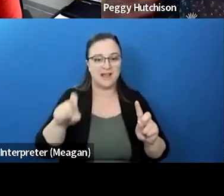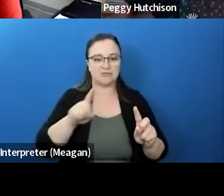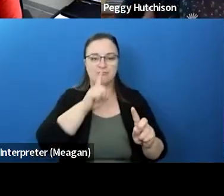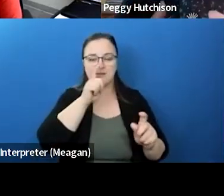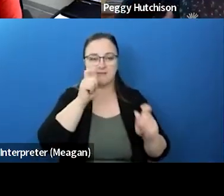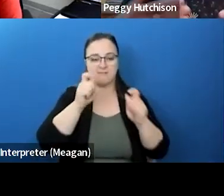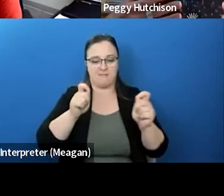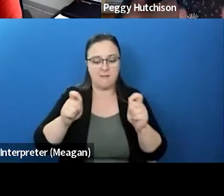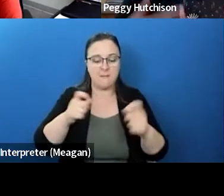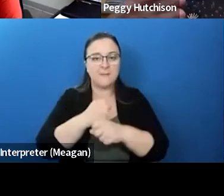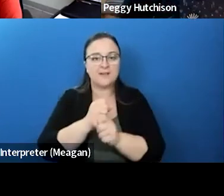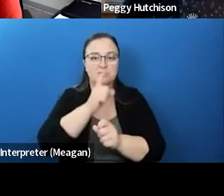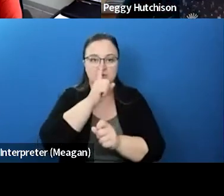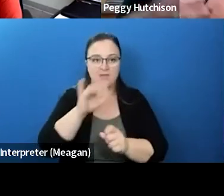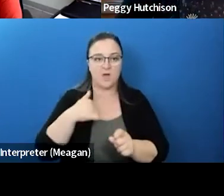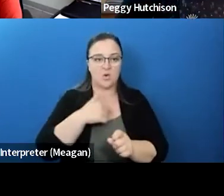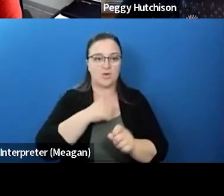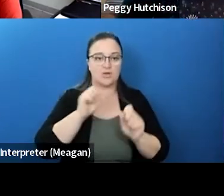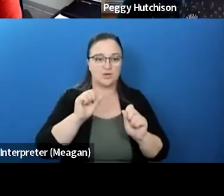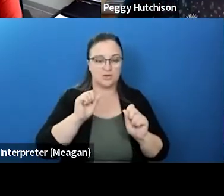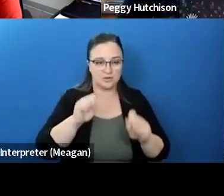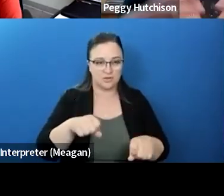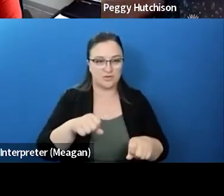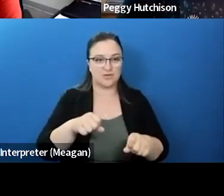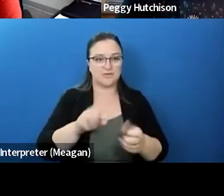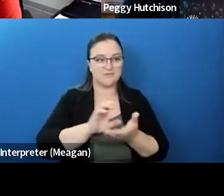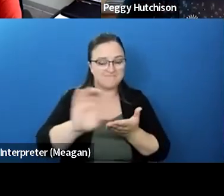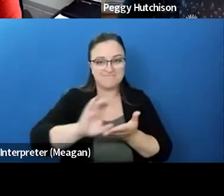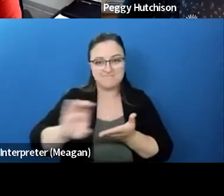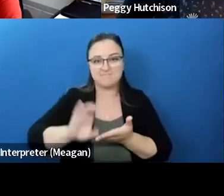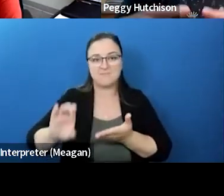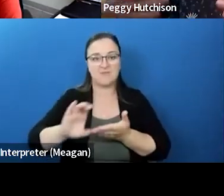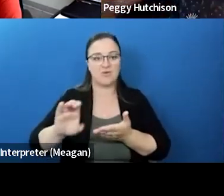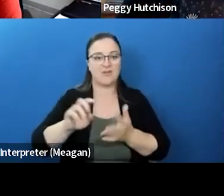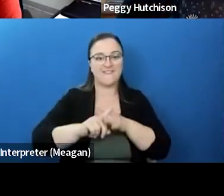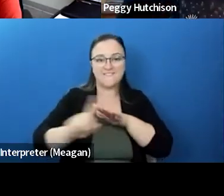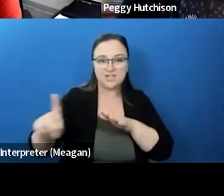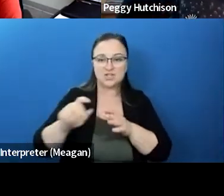that we could get that money out for eviction prevention, for rapid rehousing, for motels.